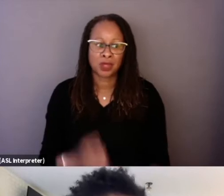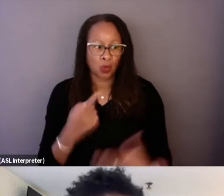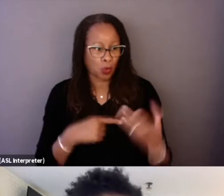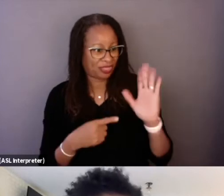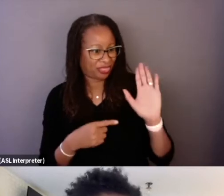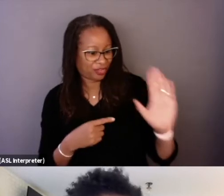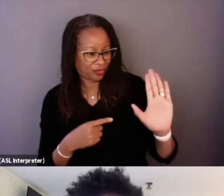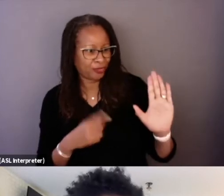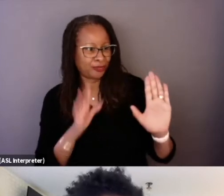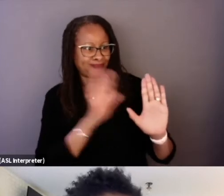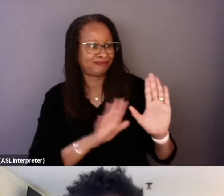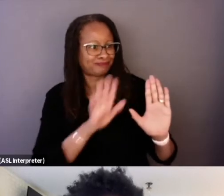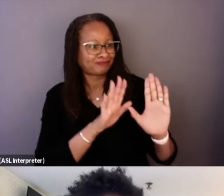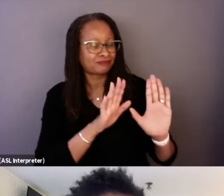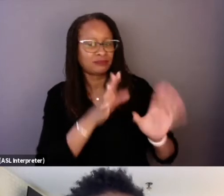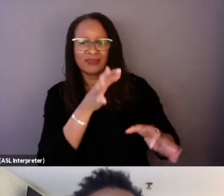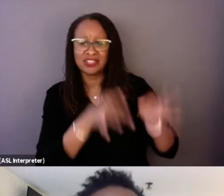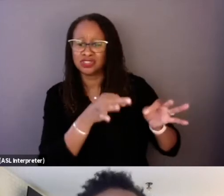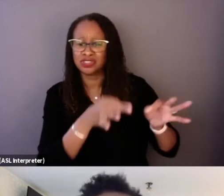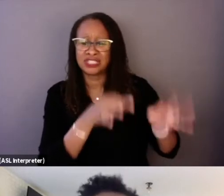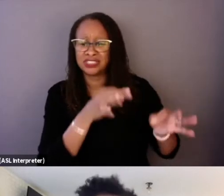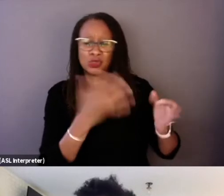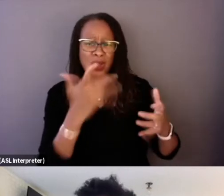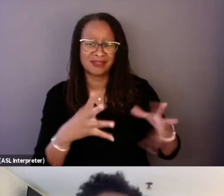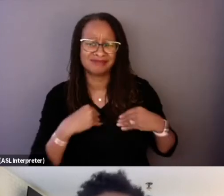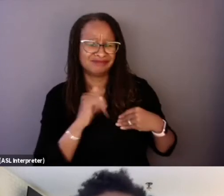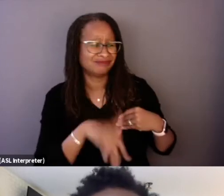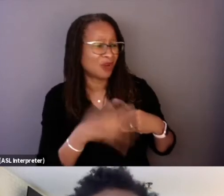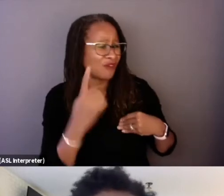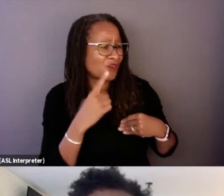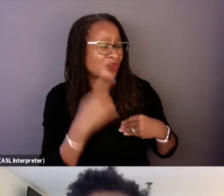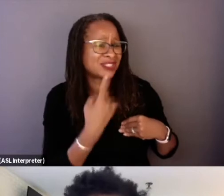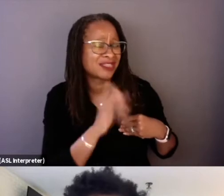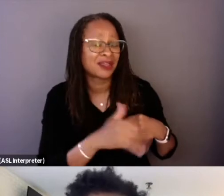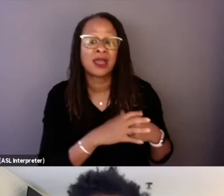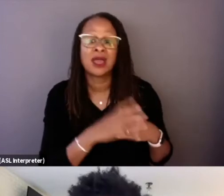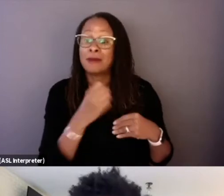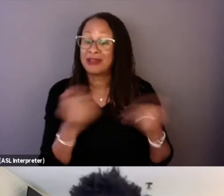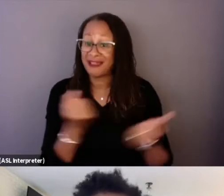what their justification was. But we came in, the lens and the frame that we came in,